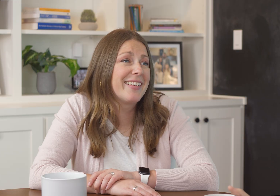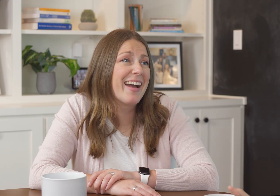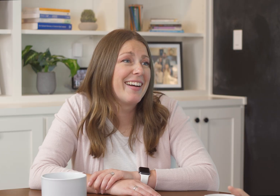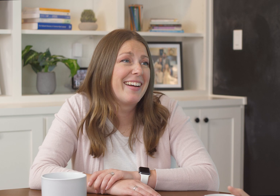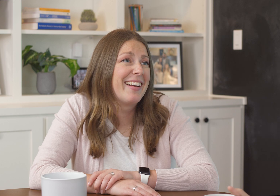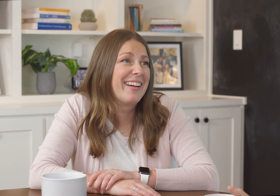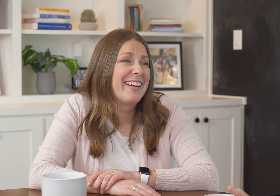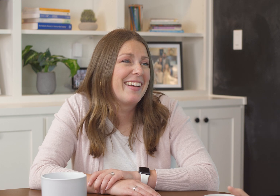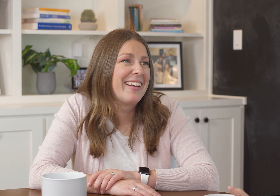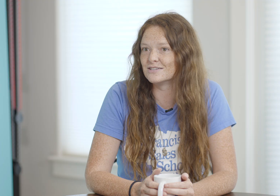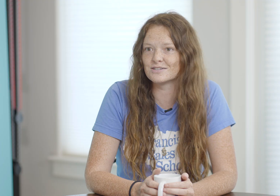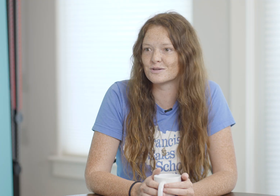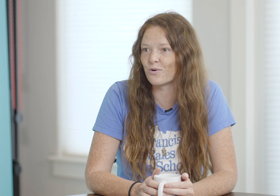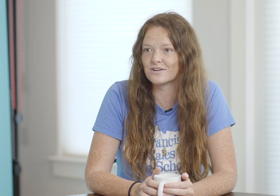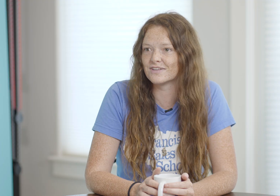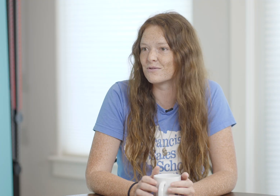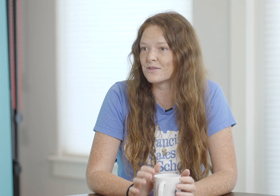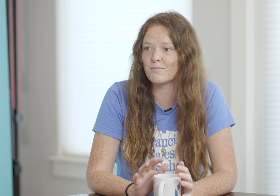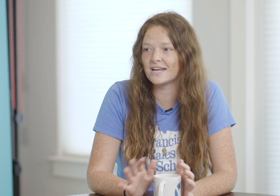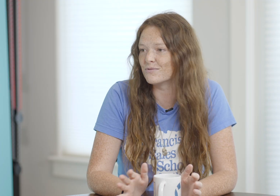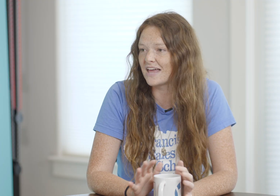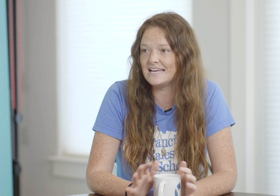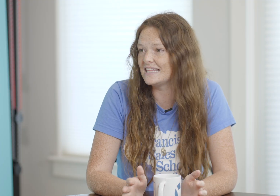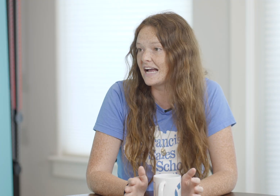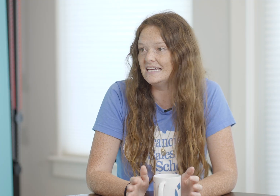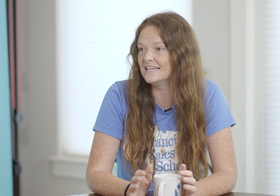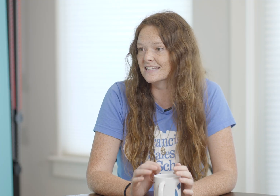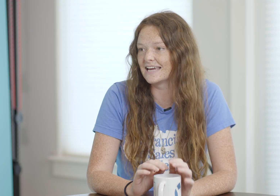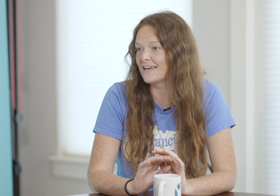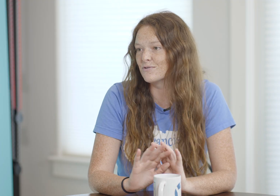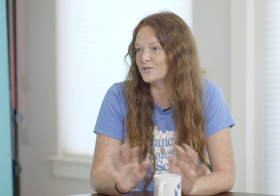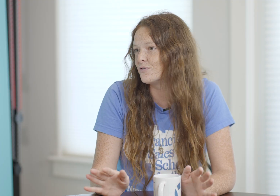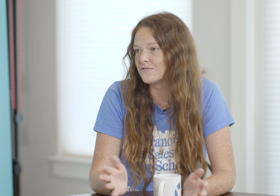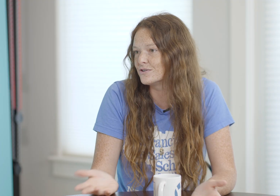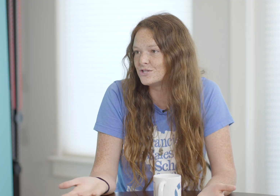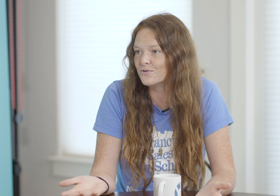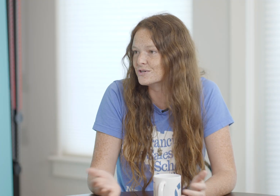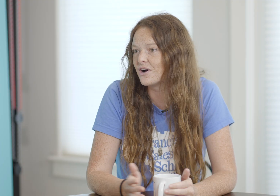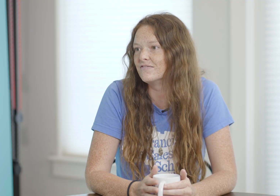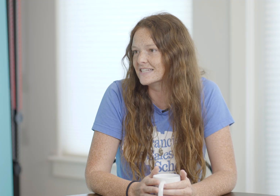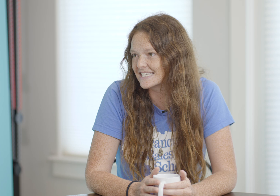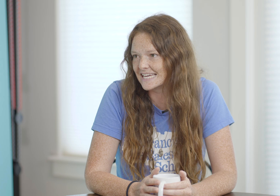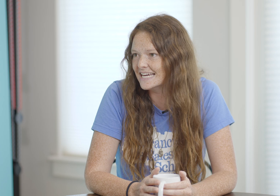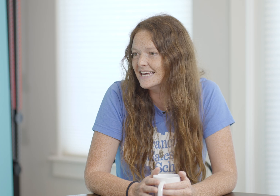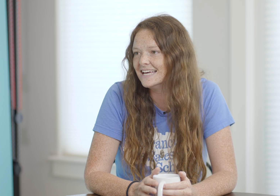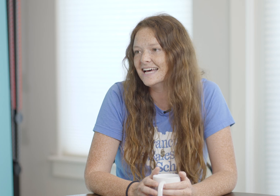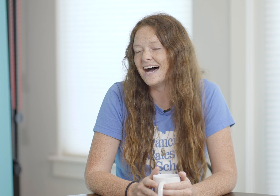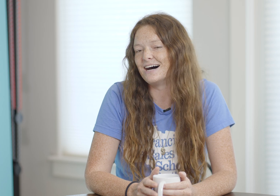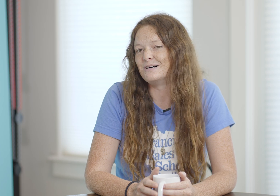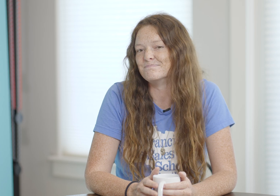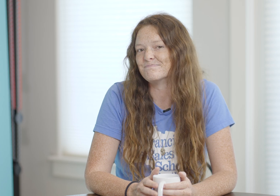Of everything like, and supportive, like with money, with anything I needed. Like they were the first donors, obviously. Yes, exactly.